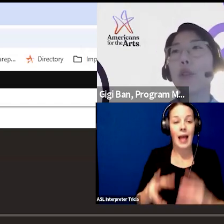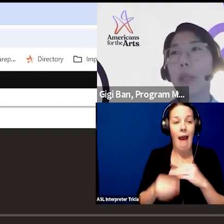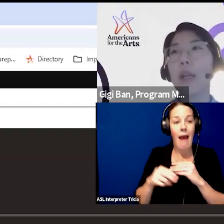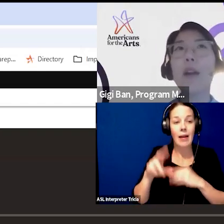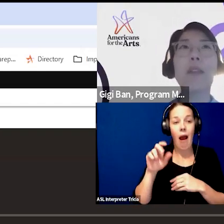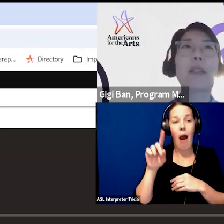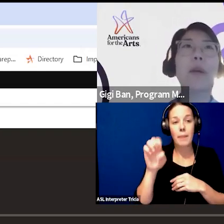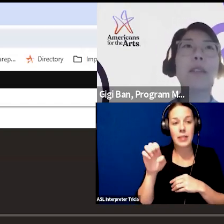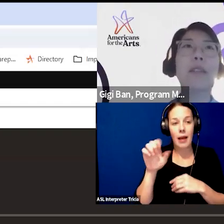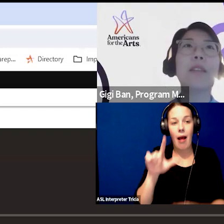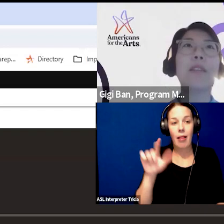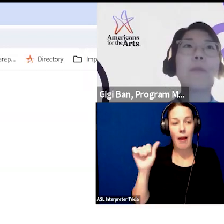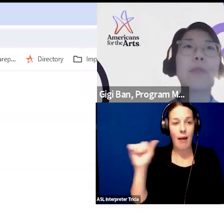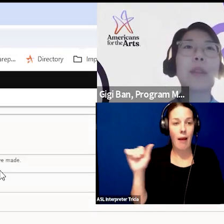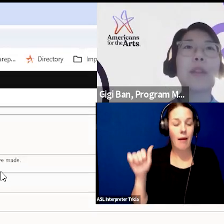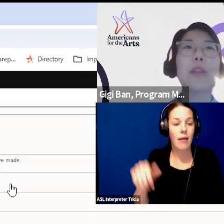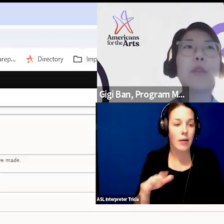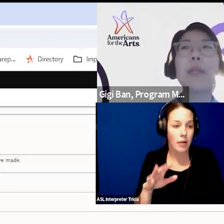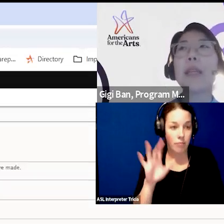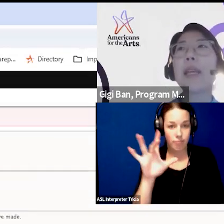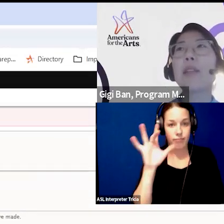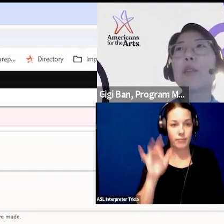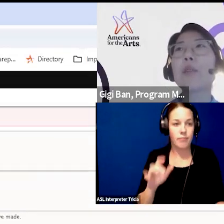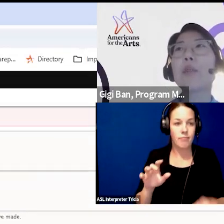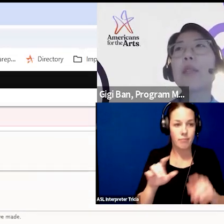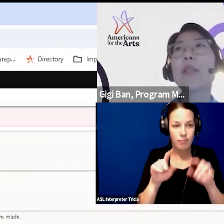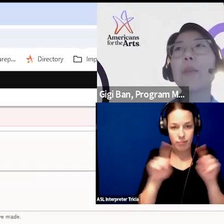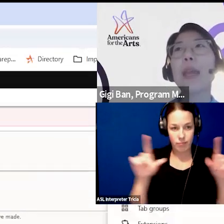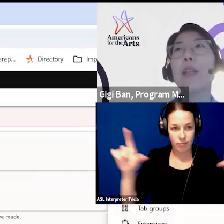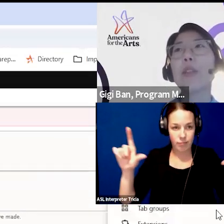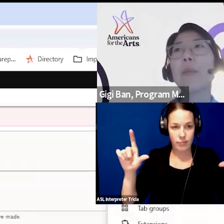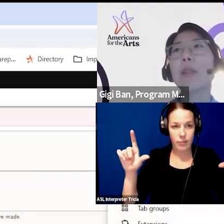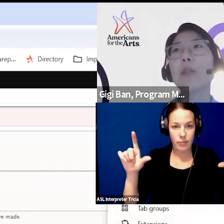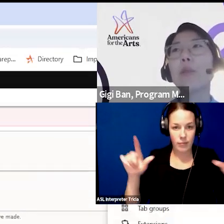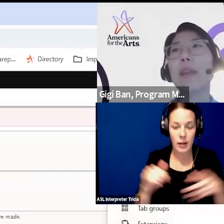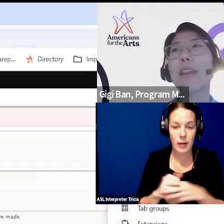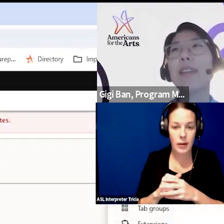Once you click on this button, you will be taken to this page. And I'm going to zoom in.